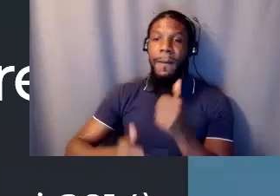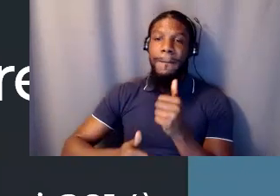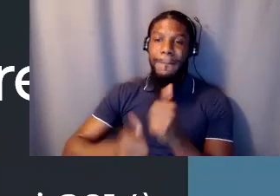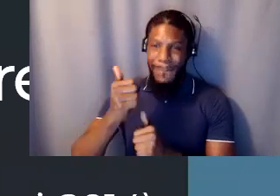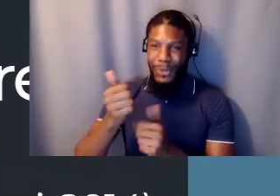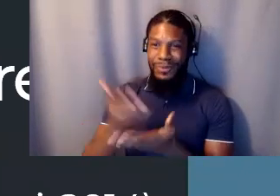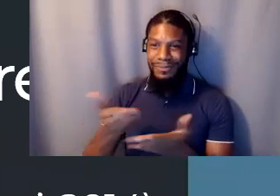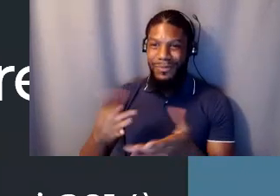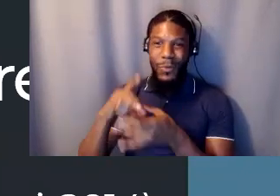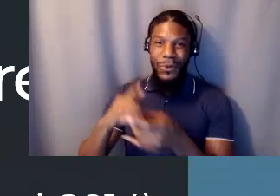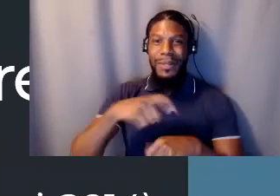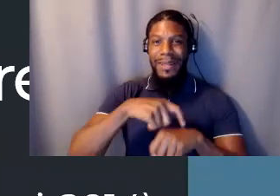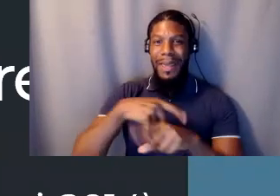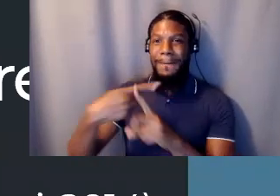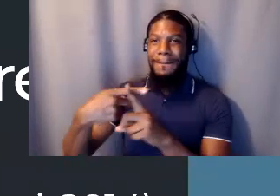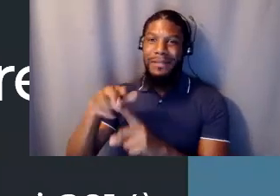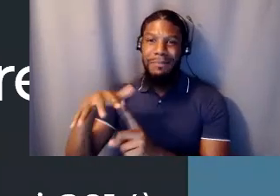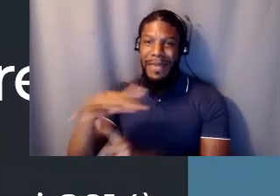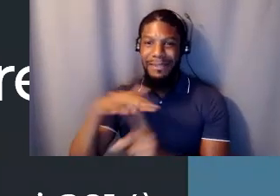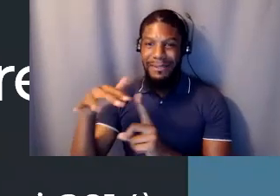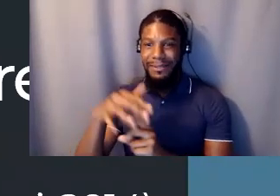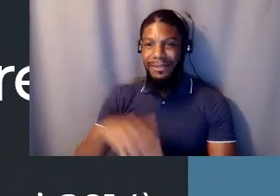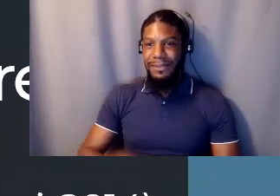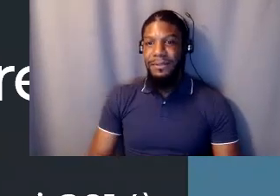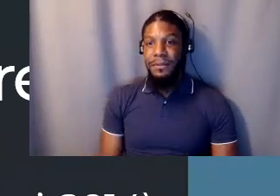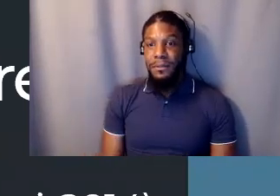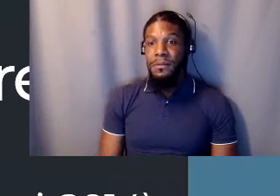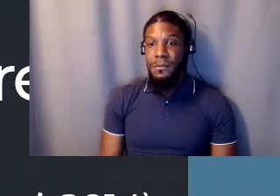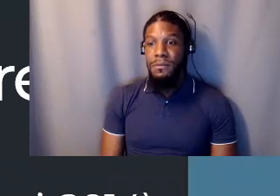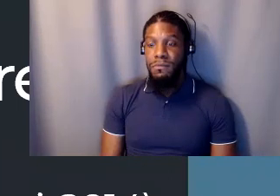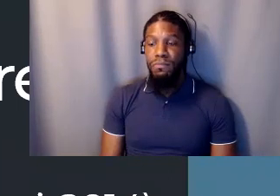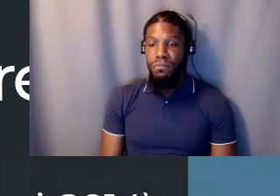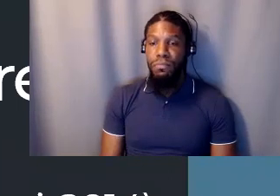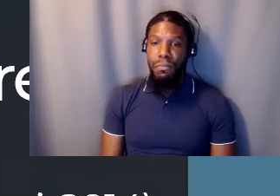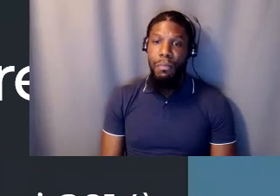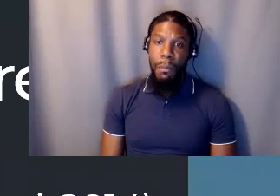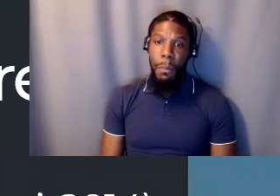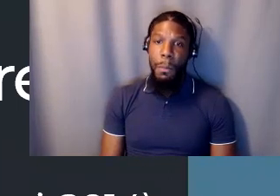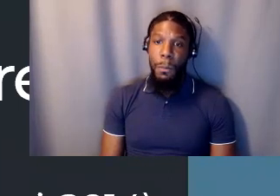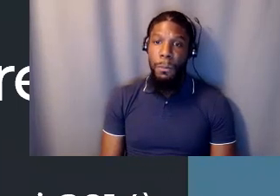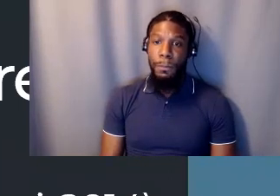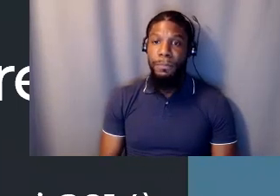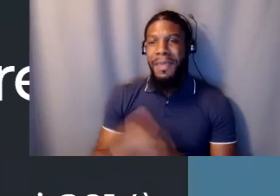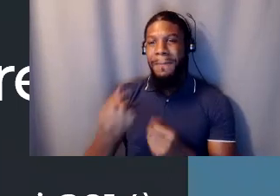And there were demographics of writers who wouldn't be able to come in and use our in-person services.